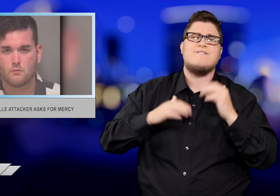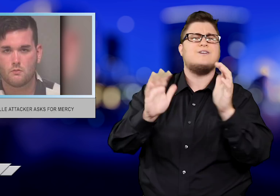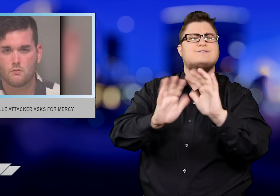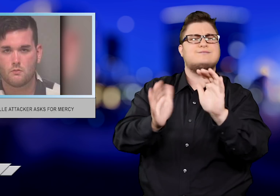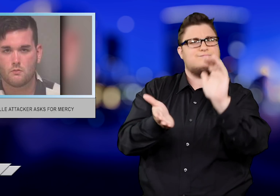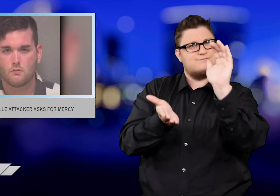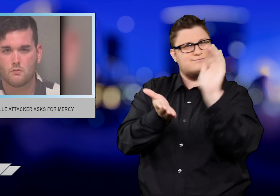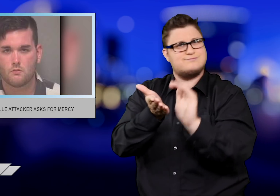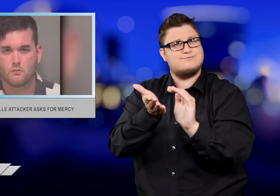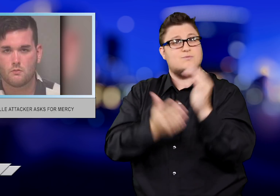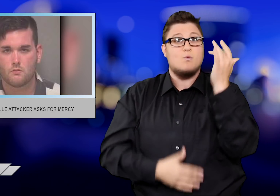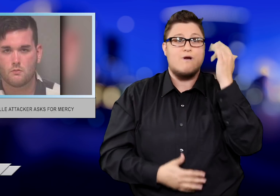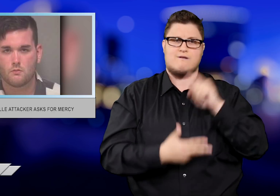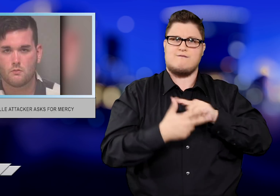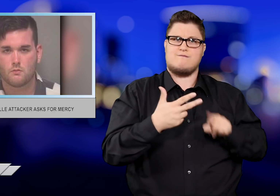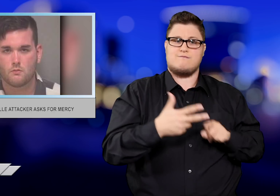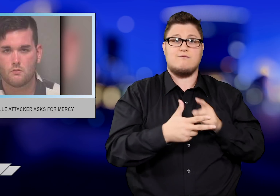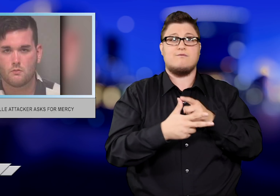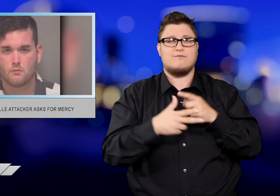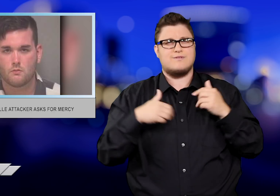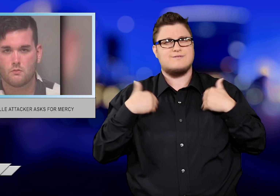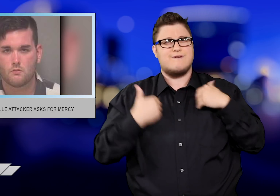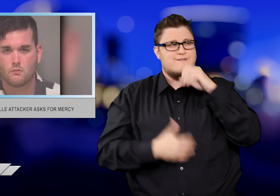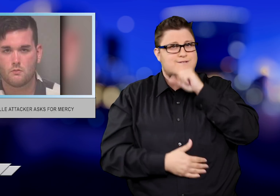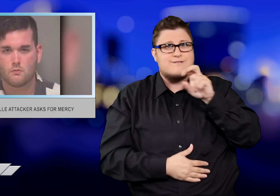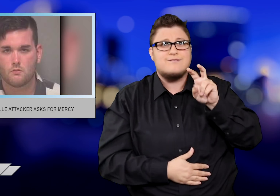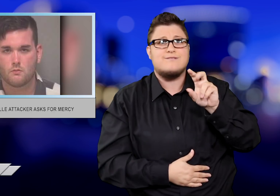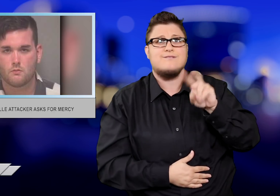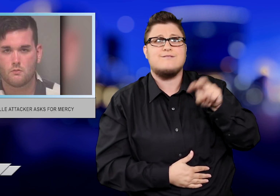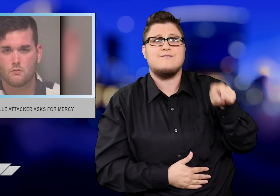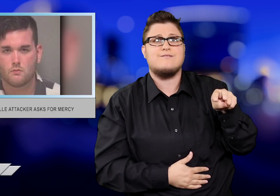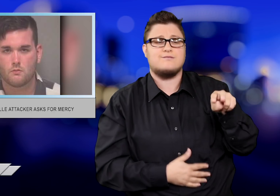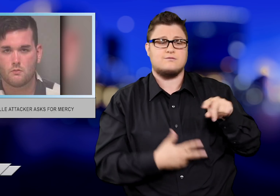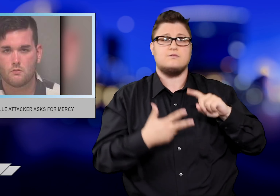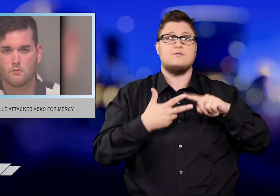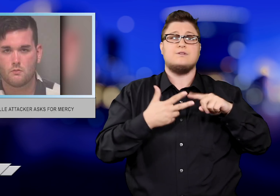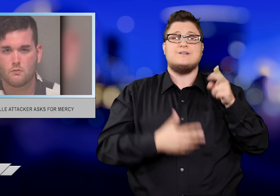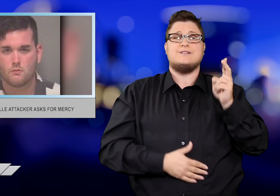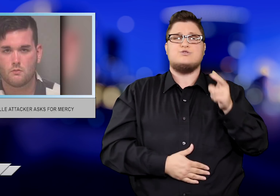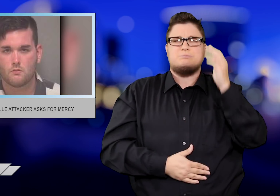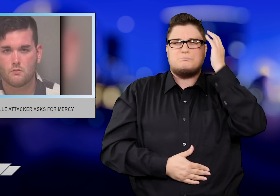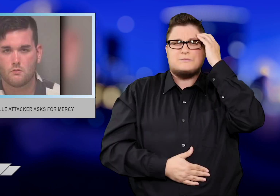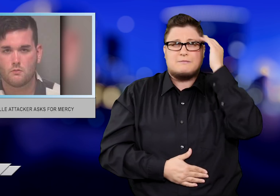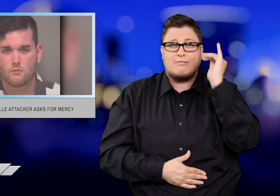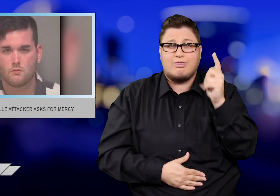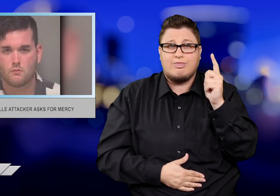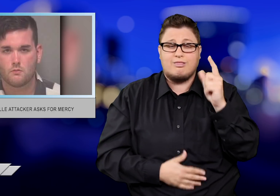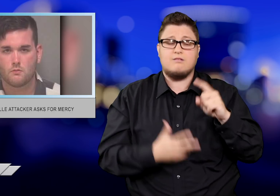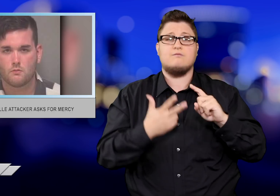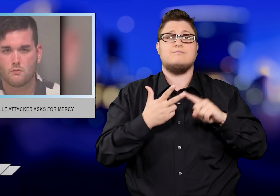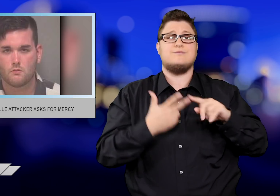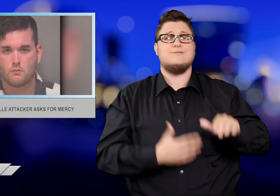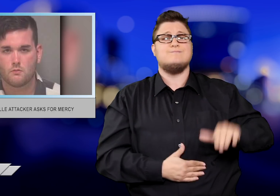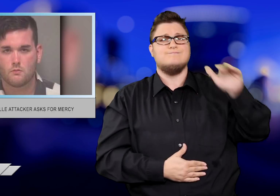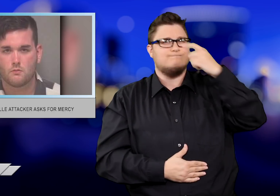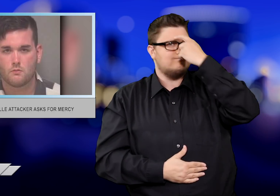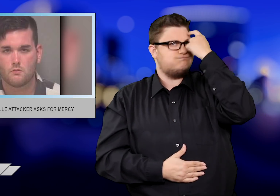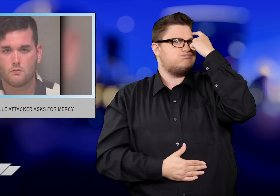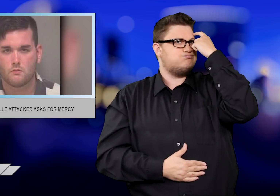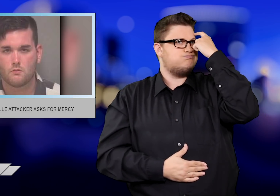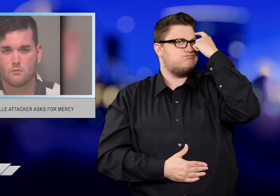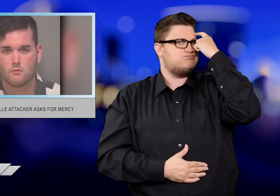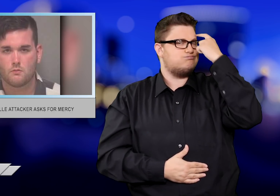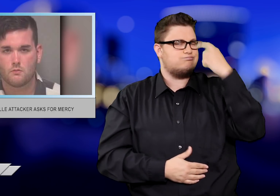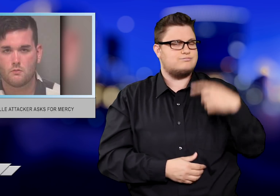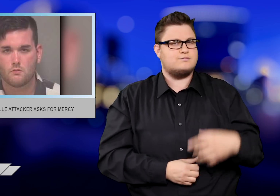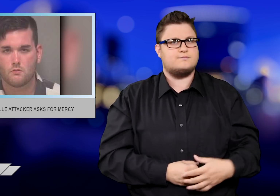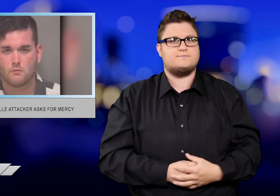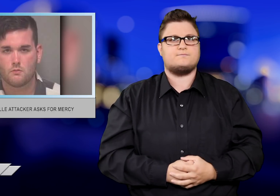less than life in prison because of his young age, history of mental illness and childhood trauma.